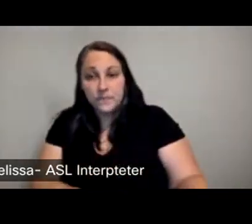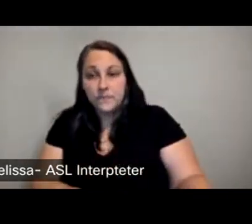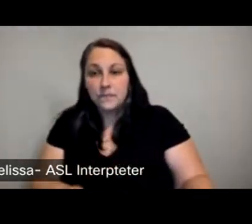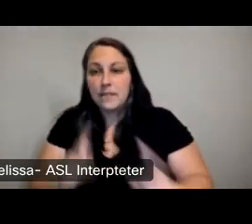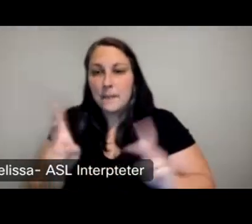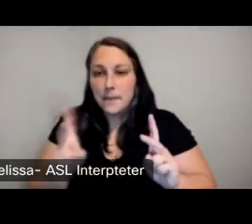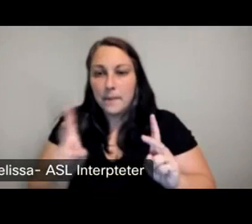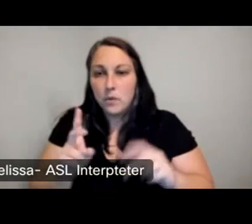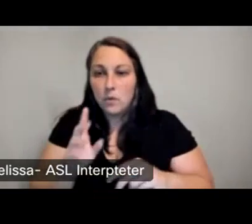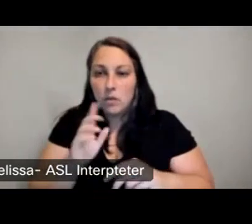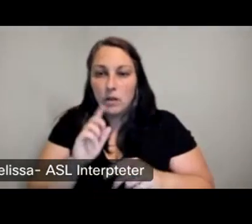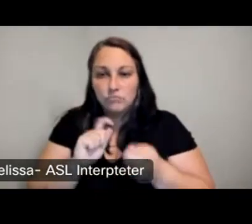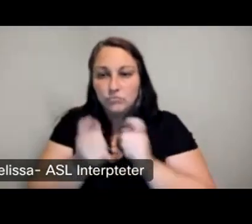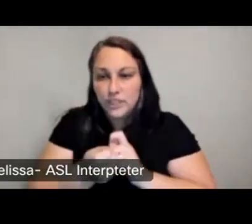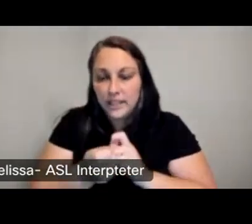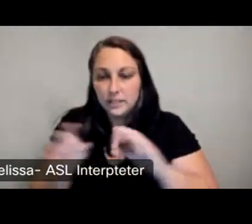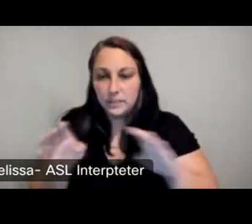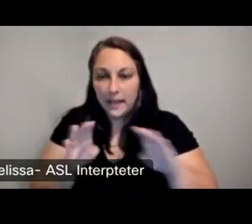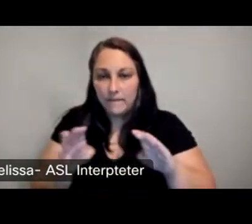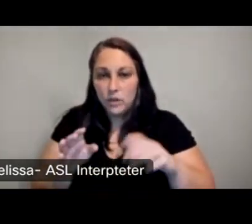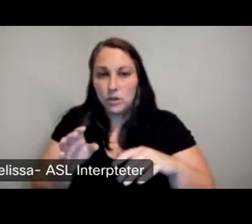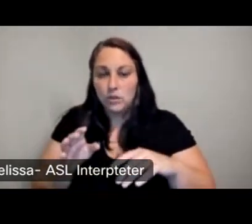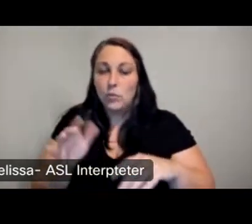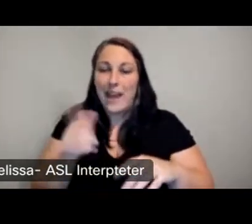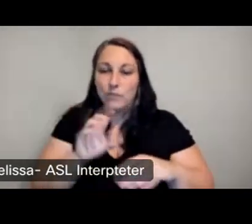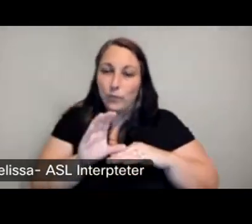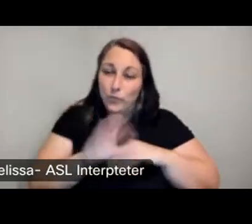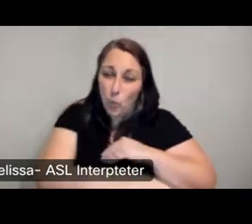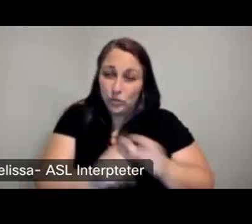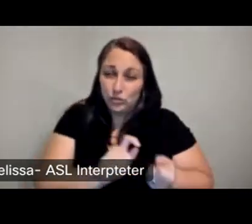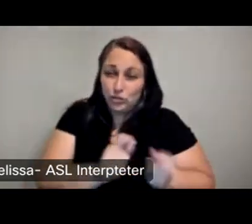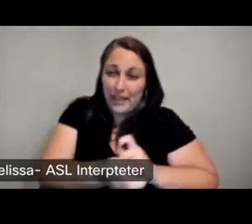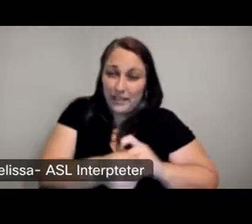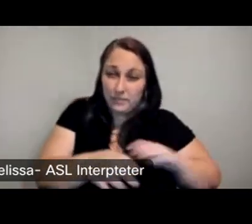behavior of people Park in the massive parking lot by the Giant and walk to the credit union